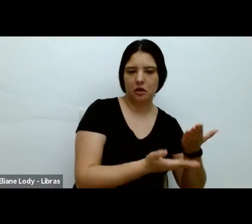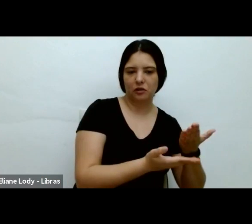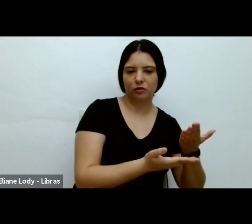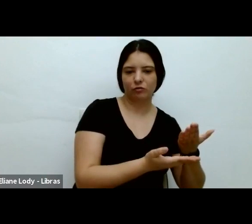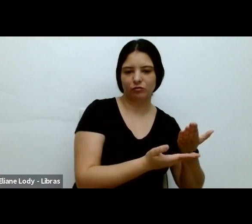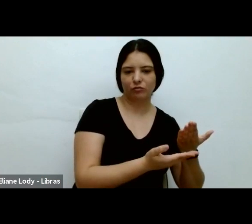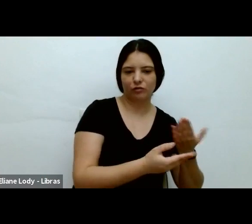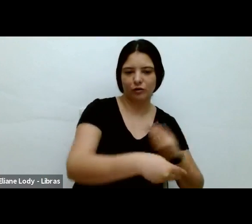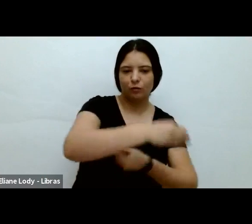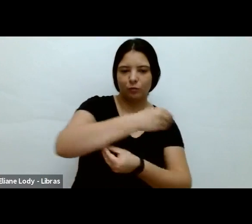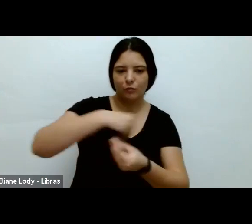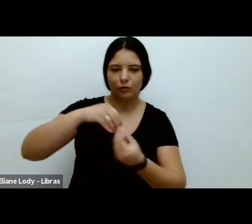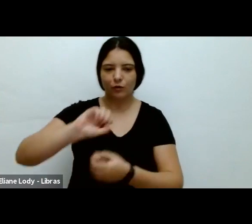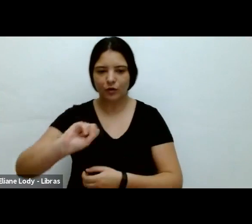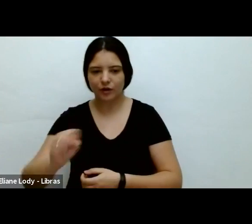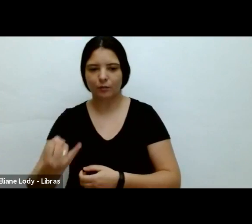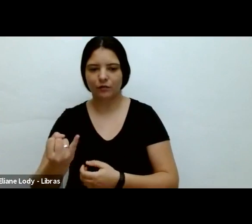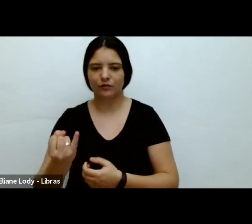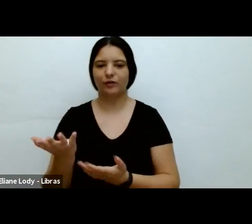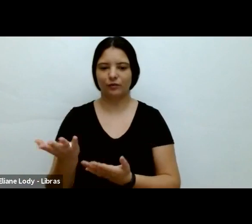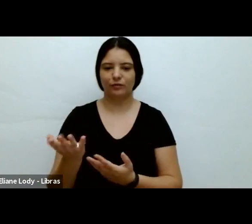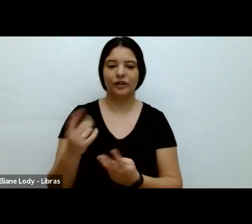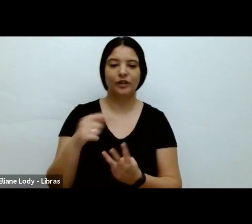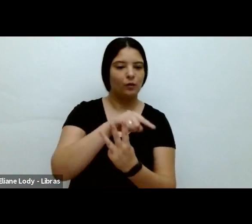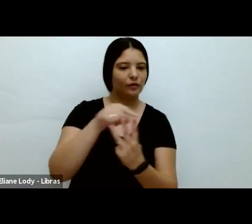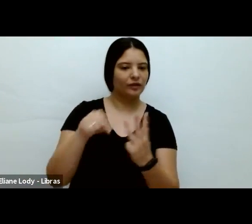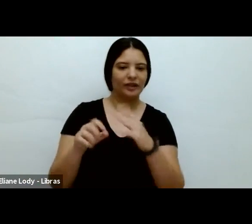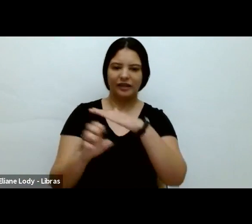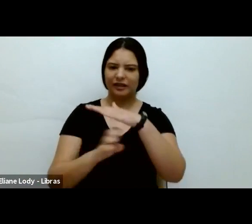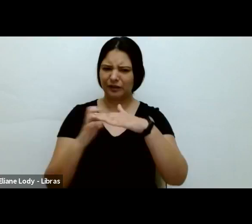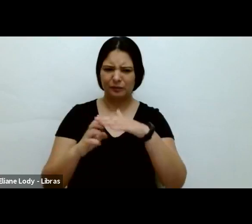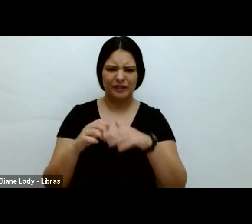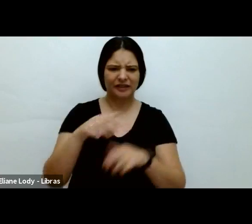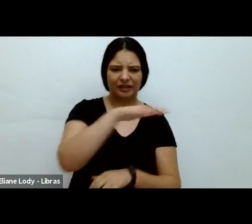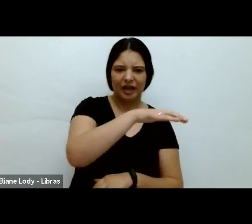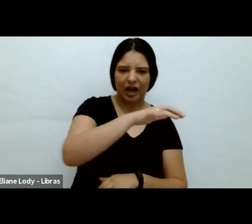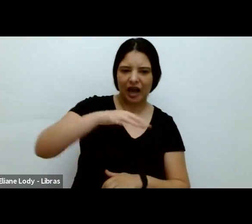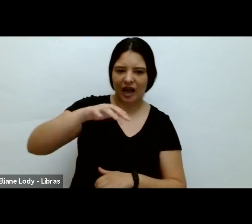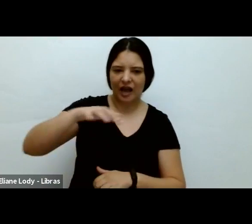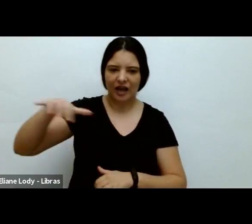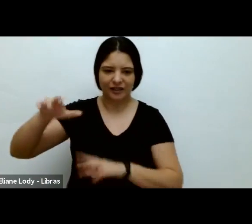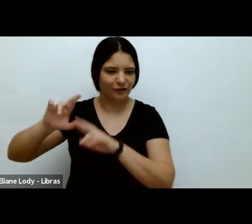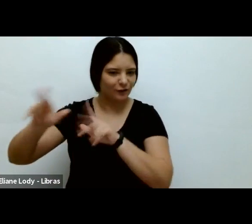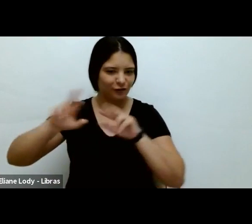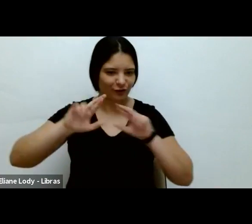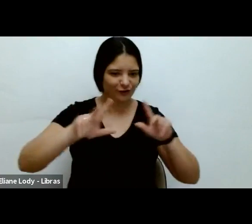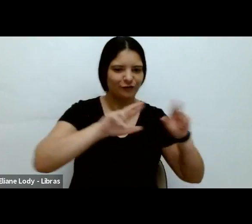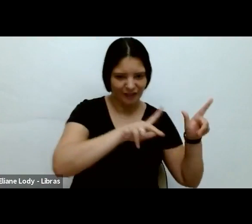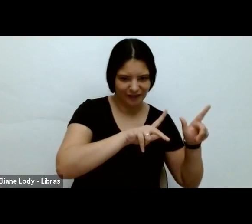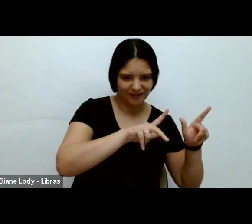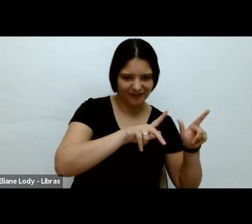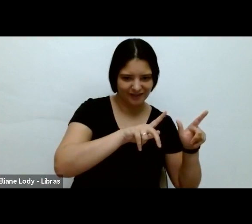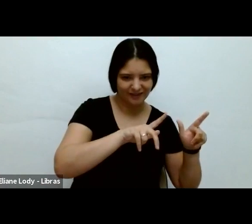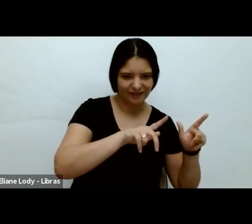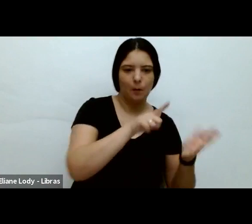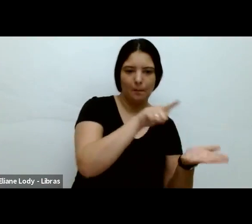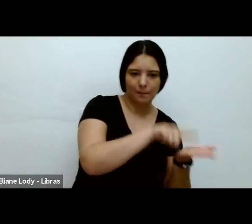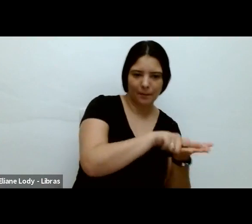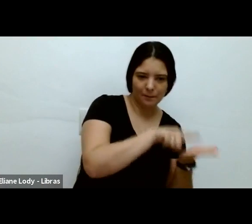products. We find three organizations, total totally ate in in different fields. having having completely different having completely different out.